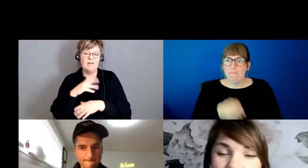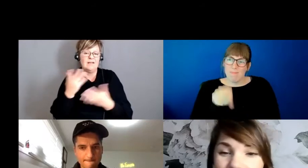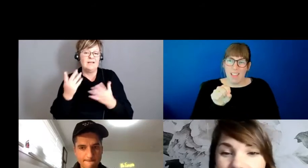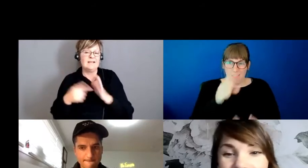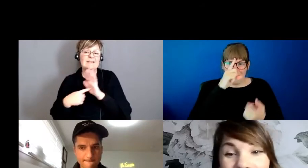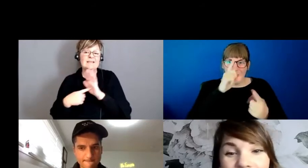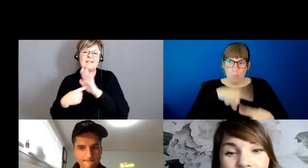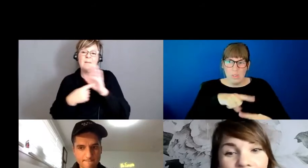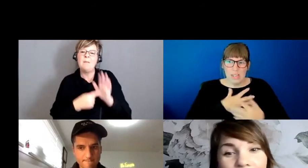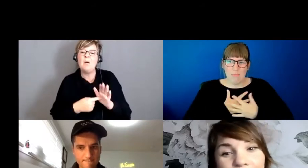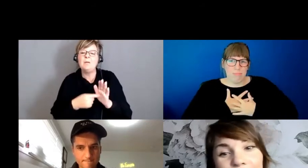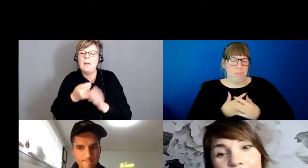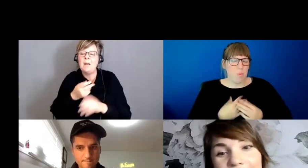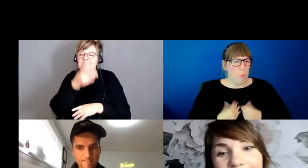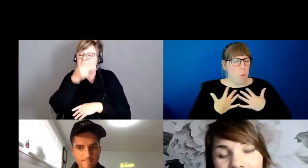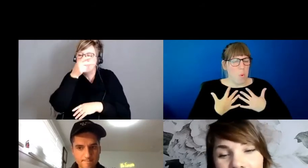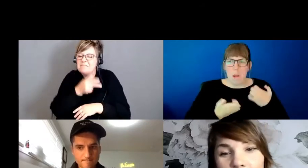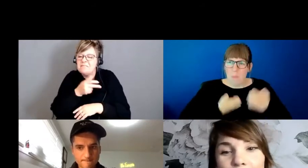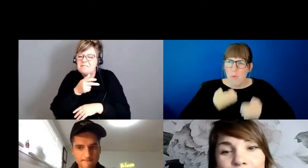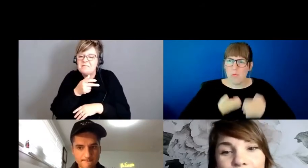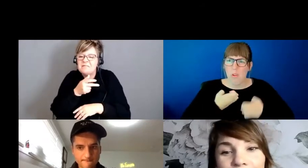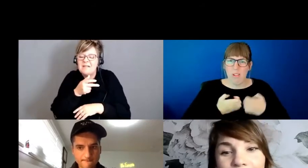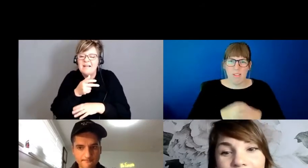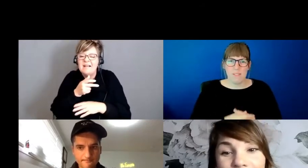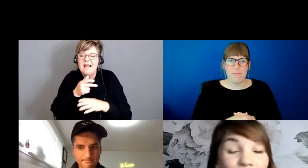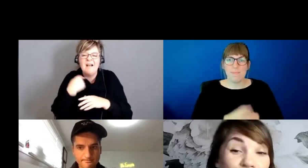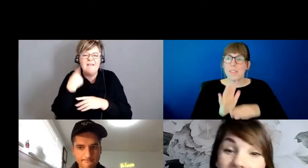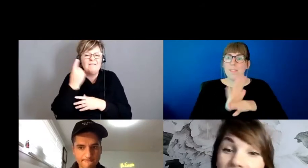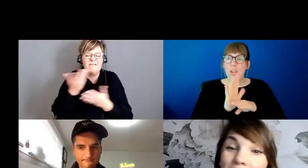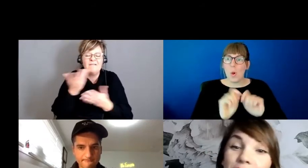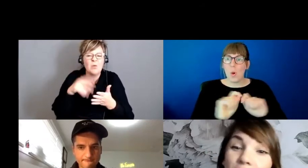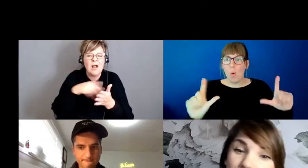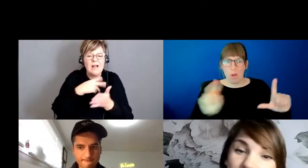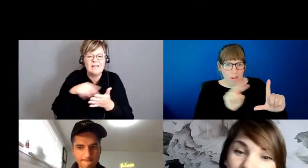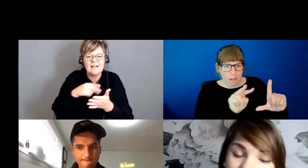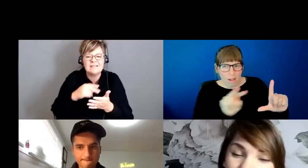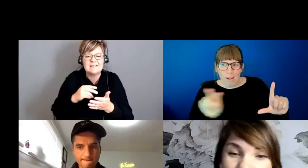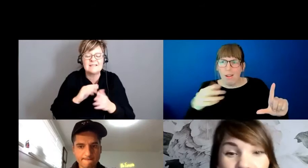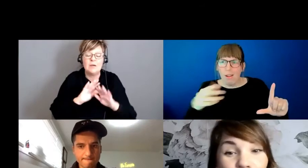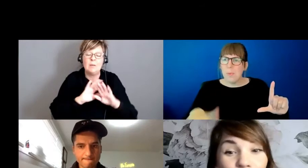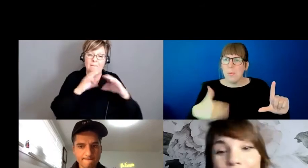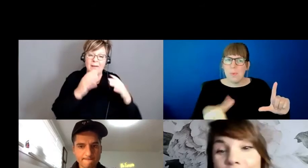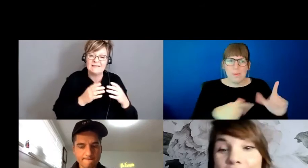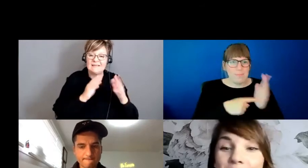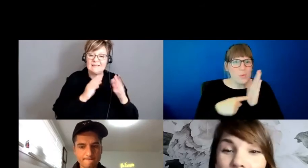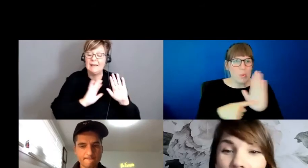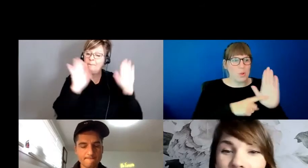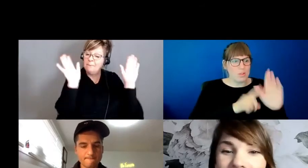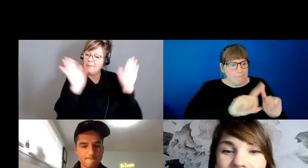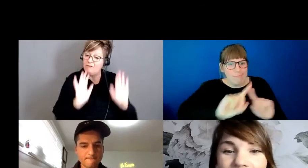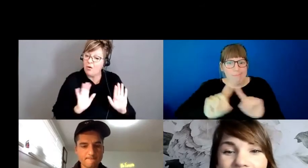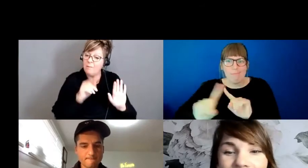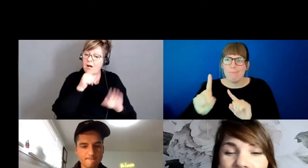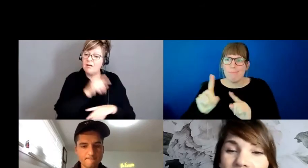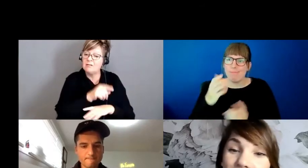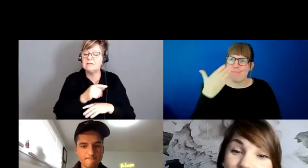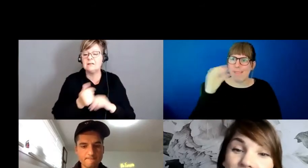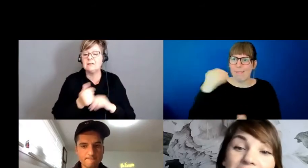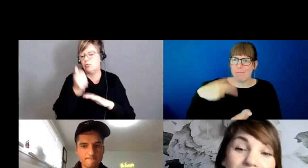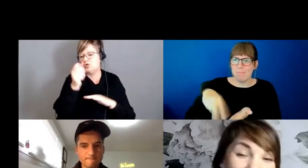VIDEO SHOWS AN OVERVIEW OF THE DIFFERENT COMPONENTS OF CORPUSCULE DANSE. FIRST THERE IS A PROFESSIONAL